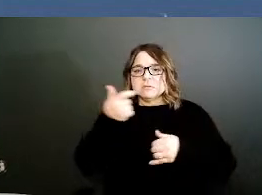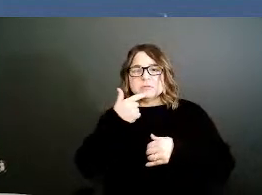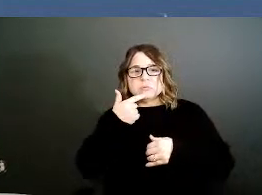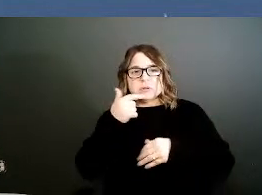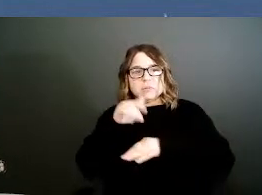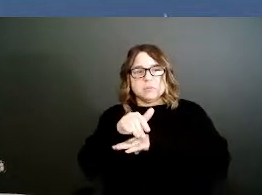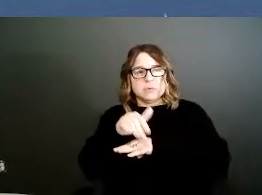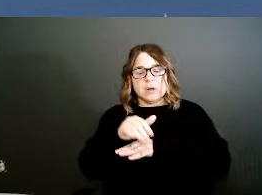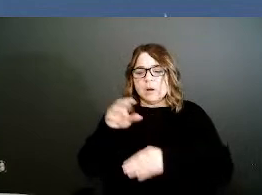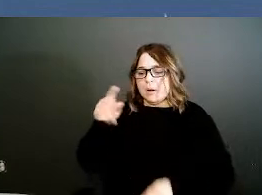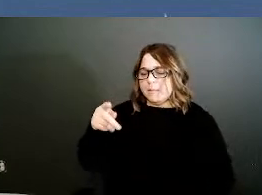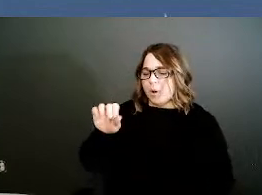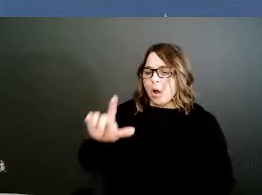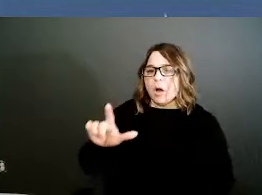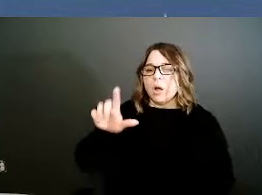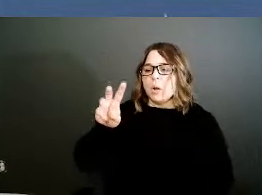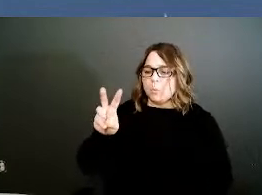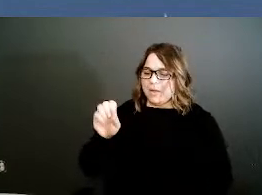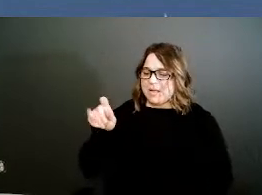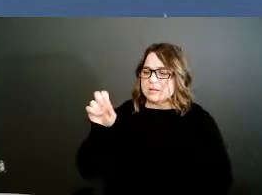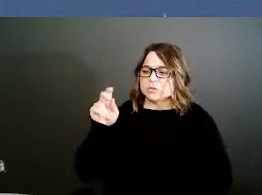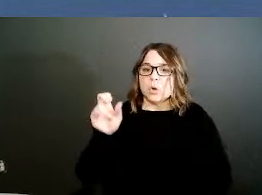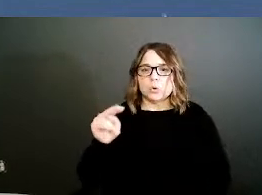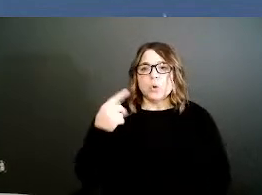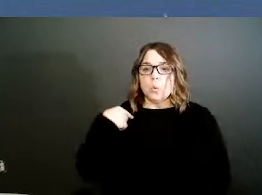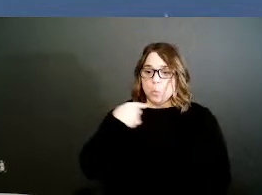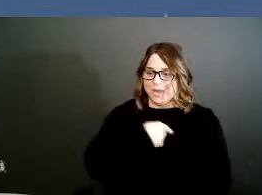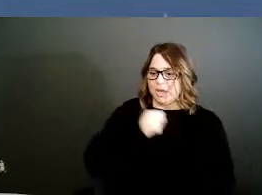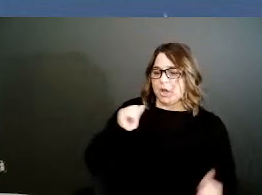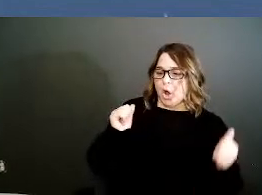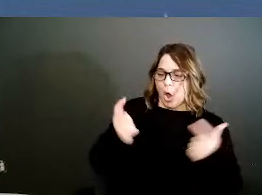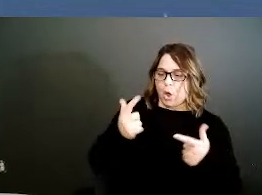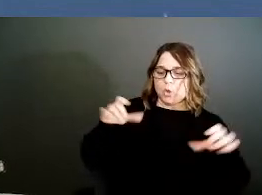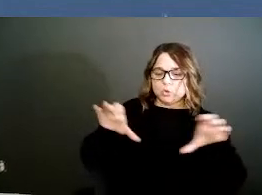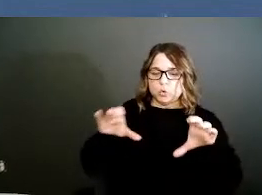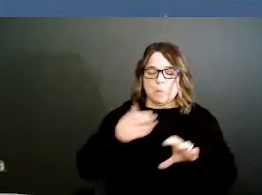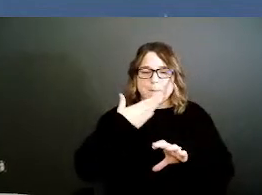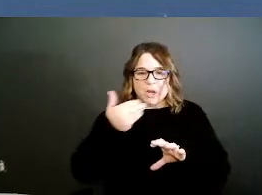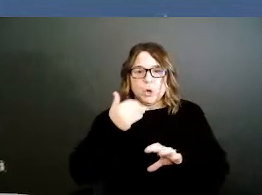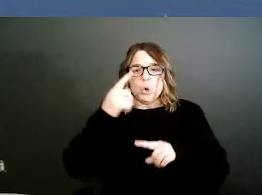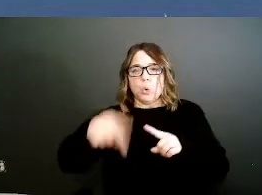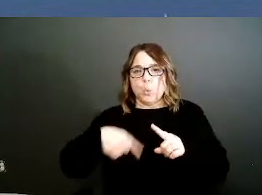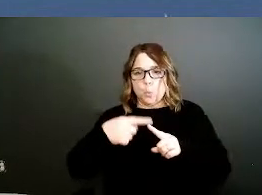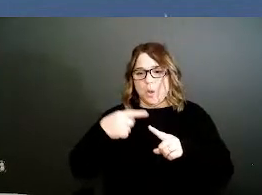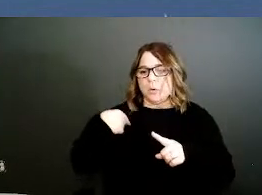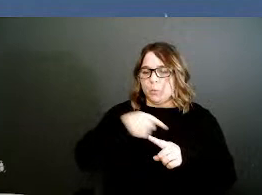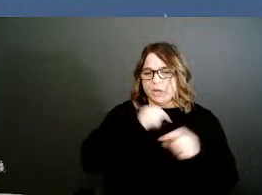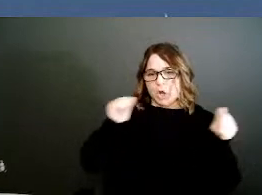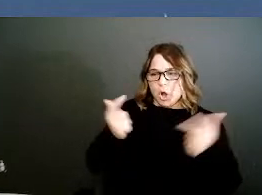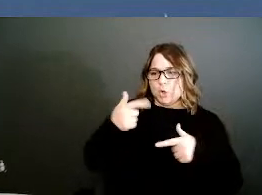PLEASE REDIRECT THE $27 MILLION IN MPD BUDGET INCREASES TO CREATE A DEPARTMENT OF PUBLIC SAFETY AND FUND COMMUNITY SERVICES THAT WILL MAKE OUR NEIGHBORHOODS SAFER AND